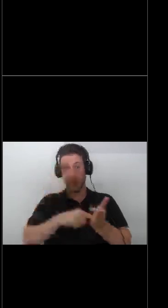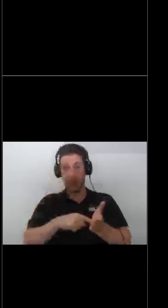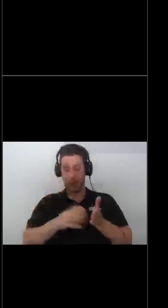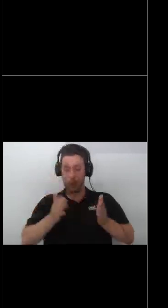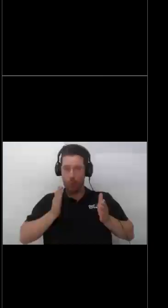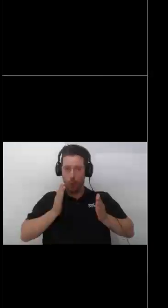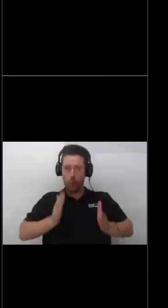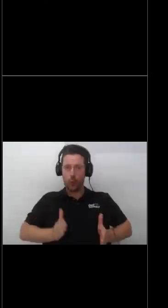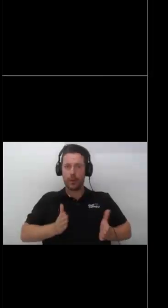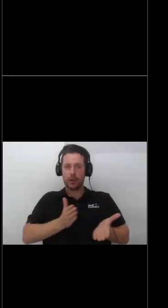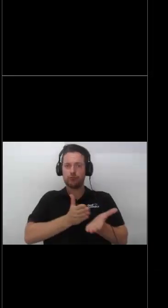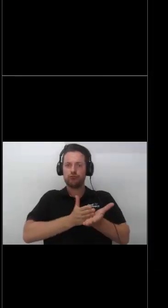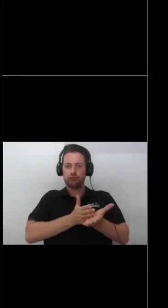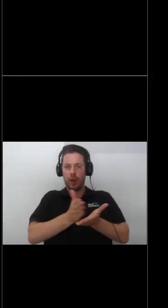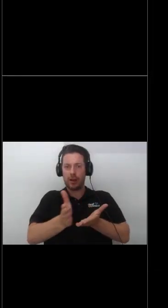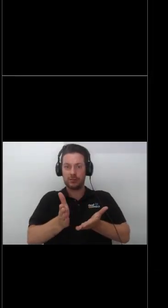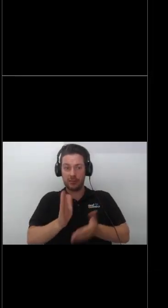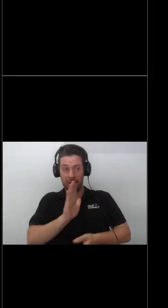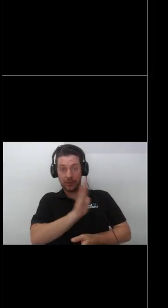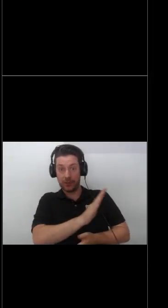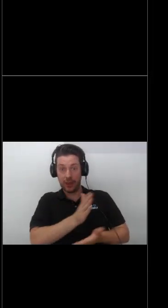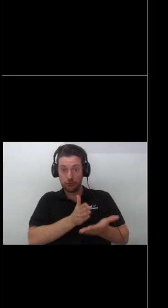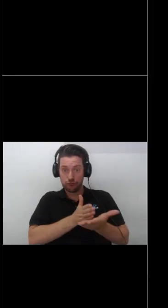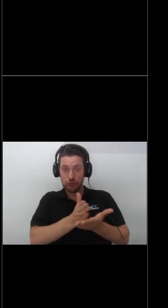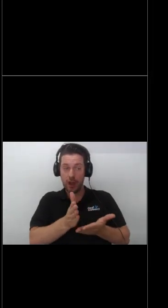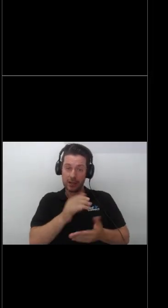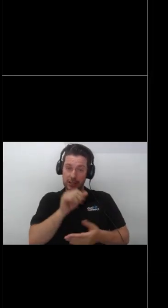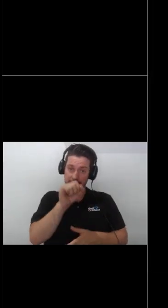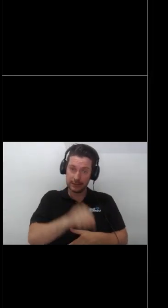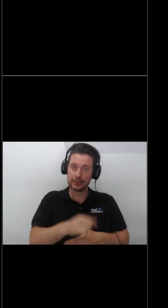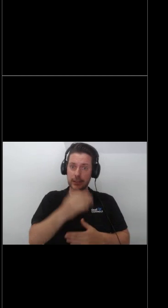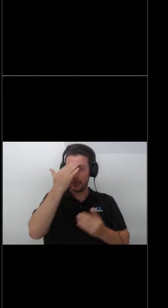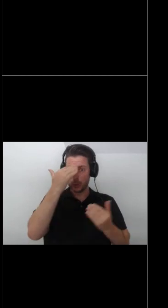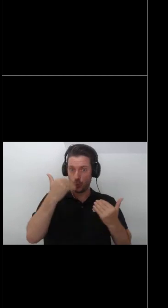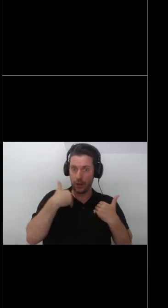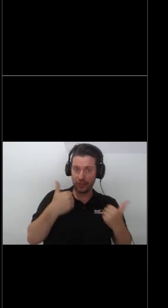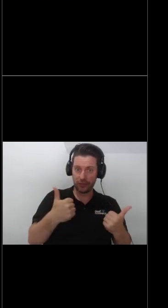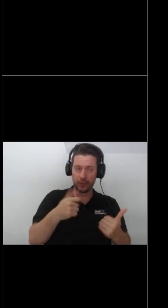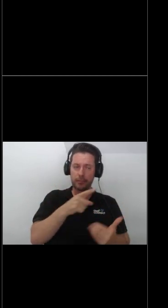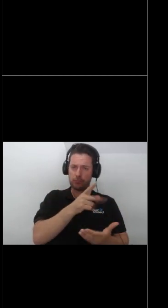of a person with a mental condition, the role of support persons